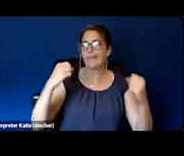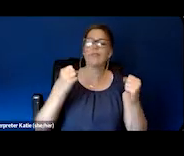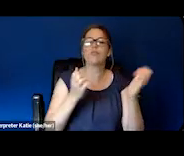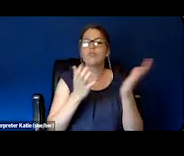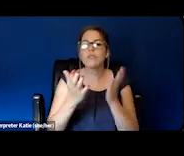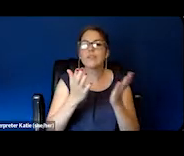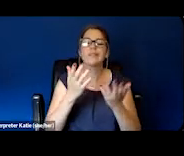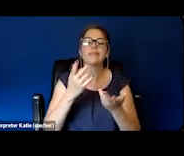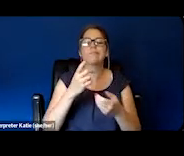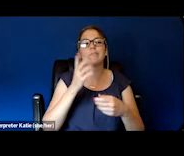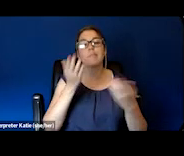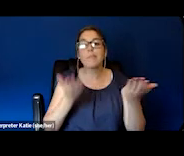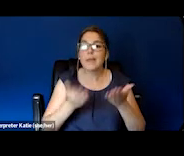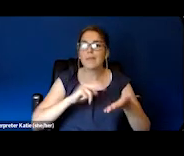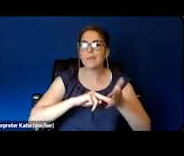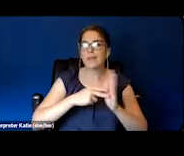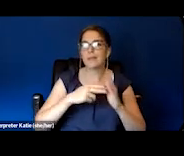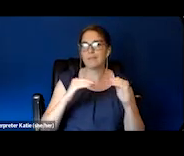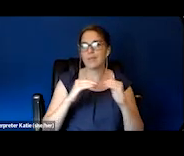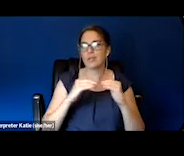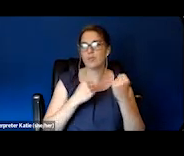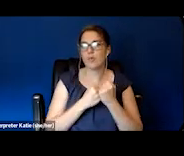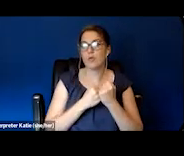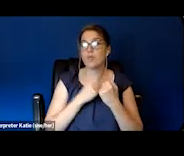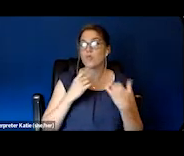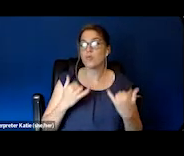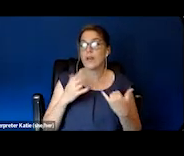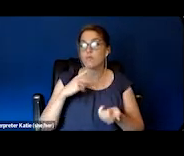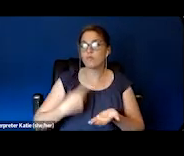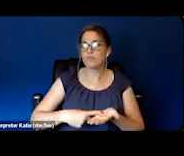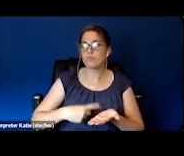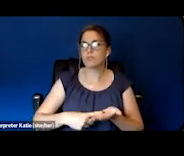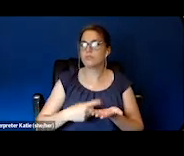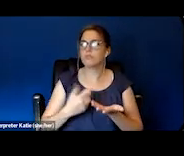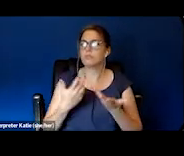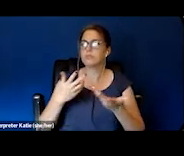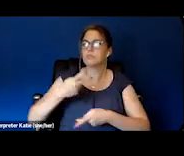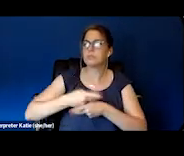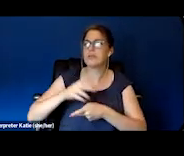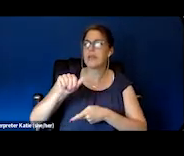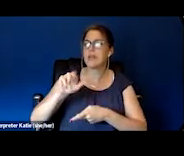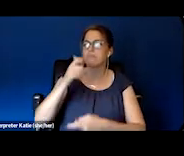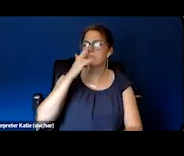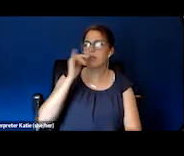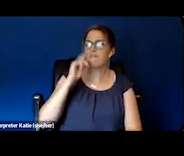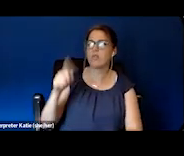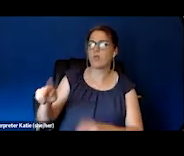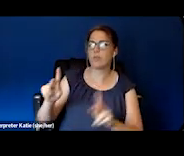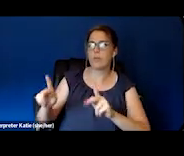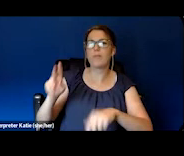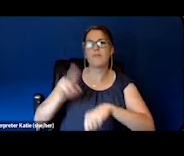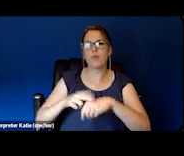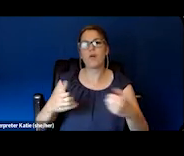So obviously we'll be focused today on the actual provision of care for folks, but with a goal to, of course, connecting folks to ongoing care as well